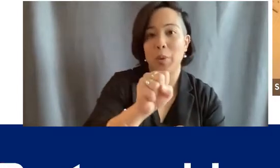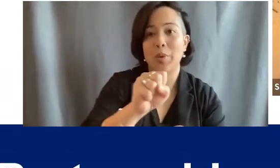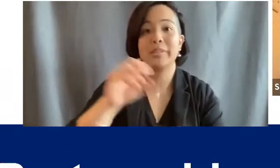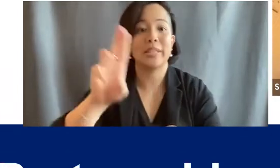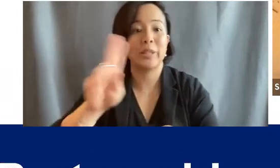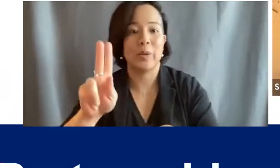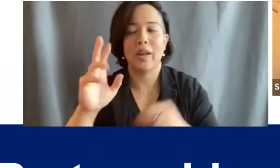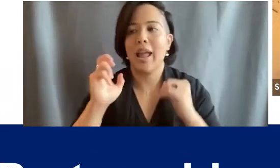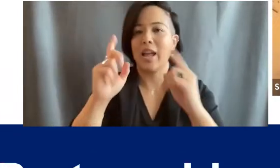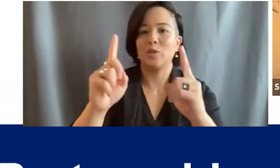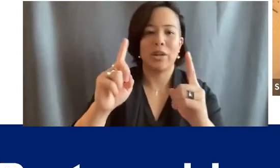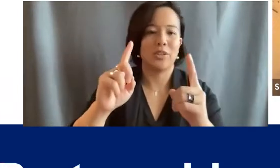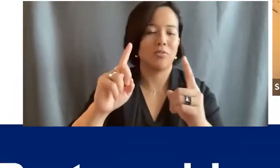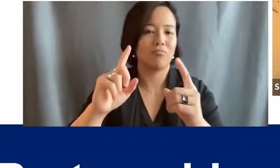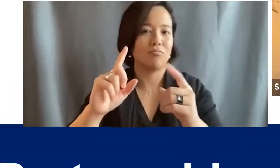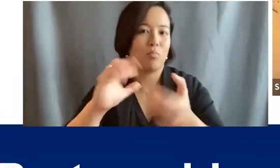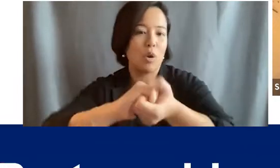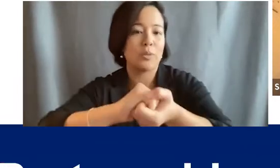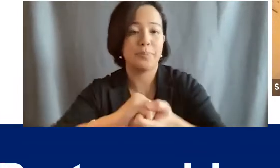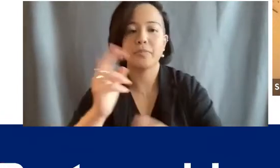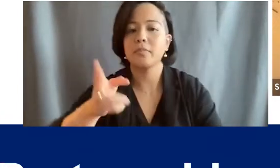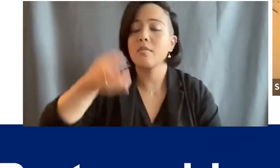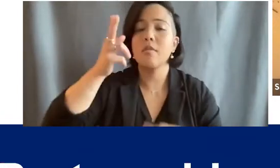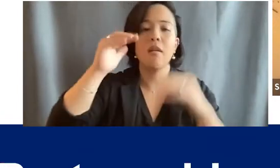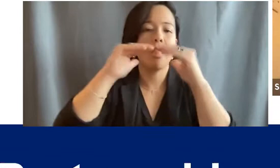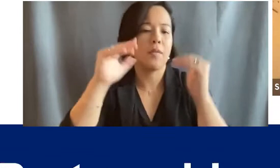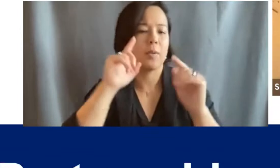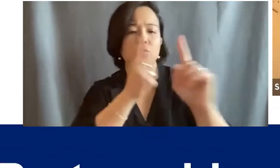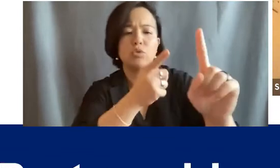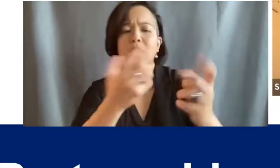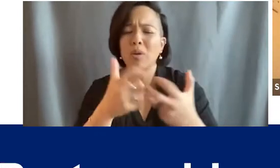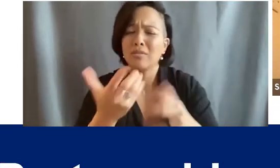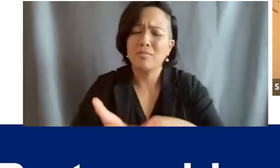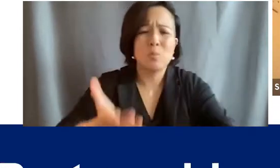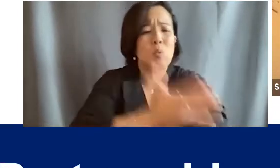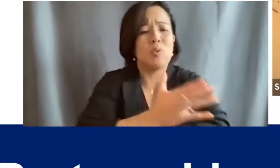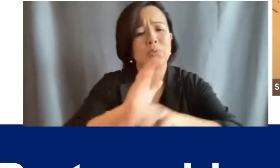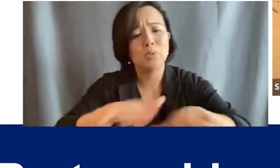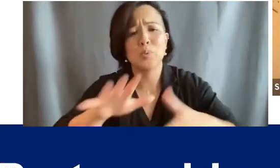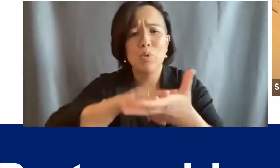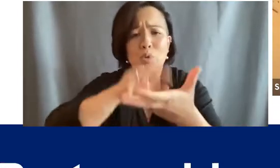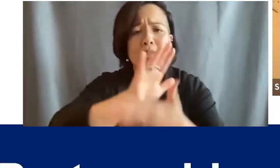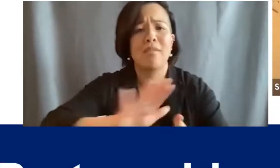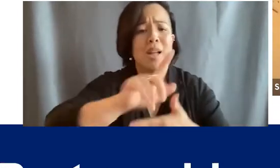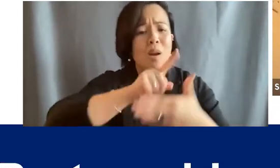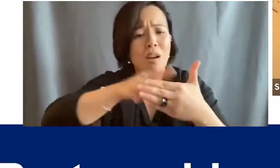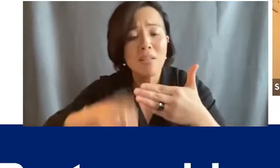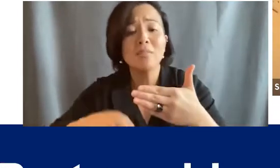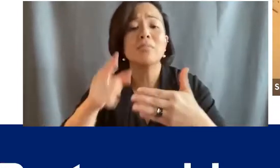So, high level objective to improve girl. Children's Learning outcomes and expand access to basic education, particularly girls,